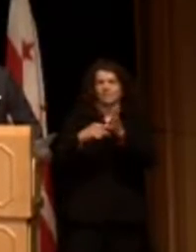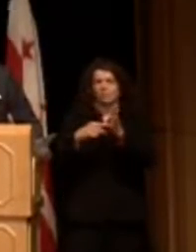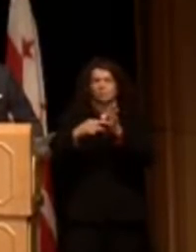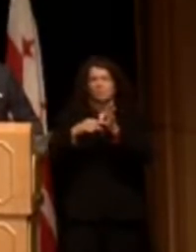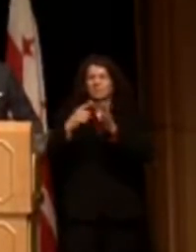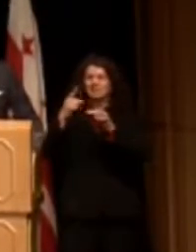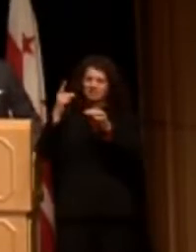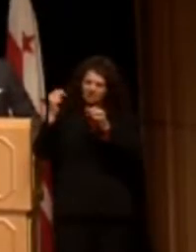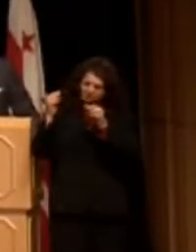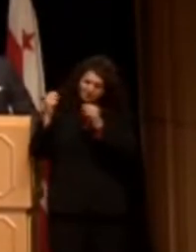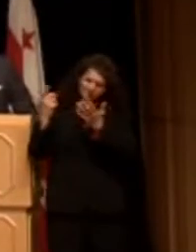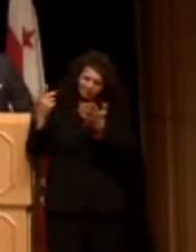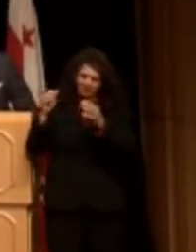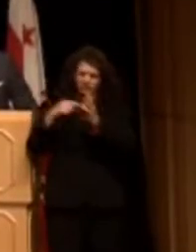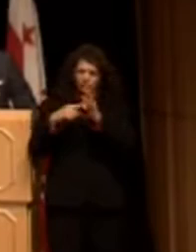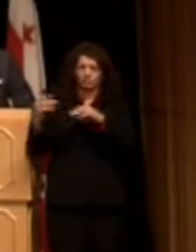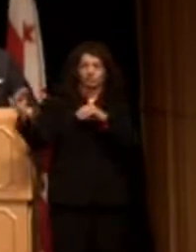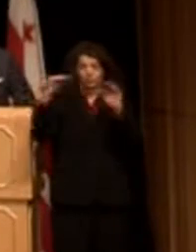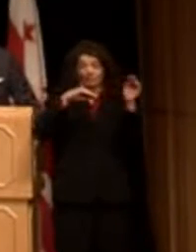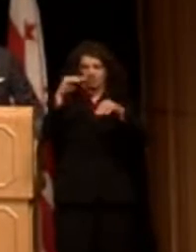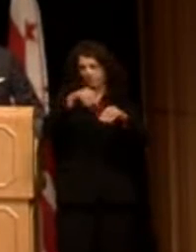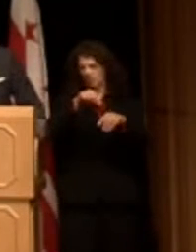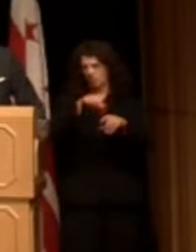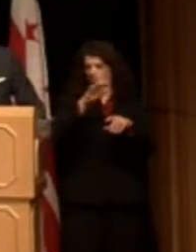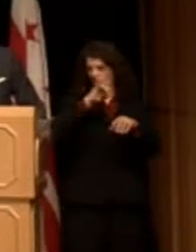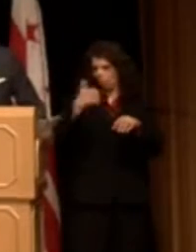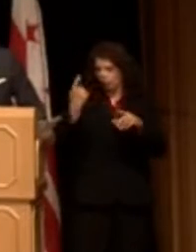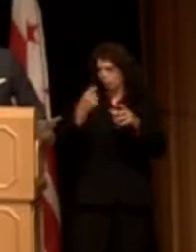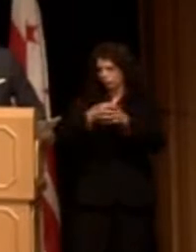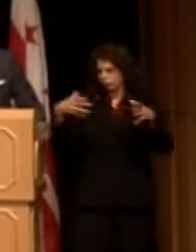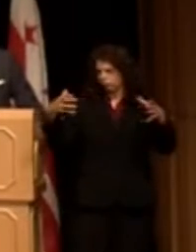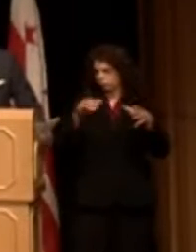THE RFP WILL MARK THE FINAL SOLICITATION FOR THE NEW